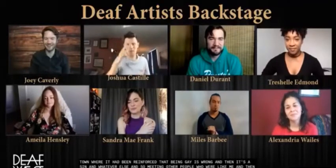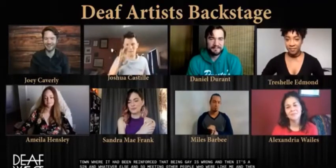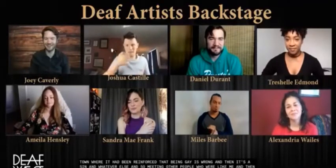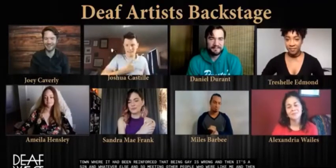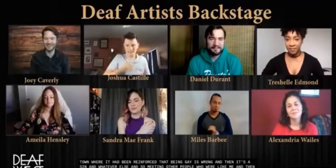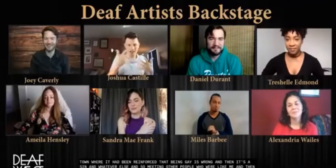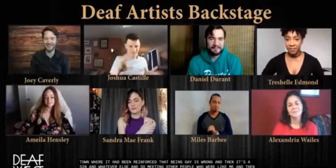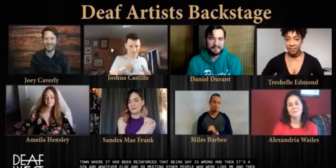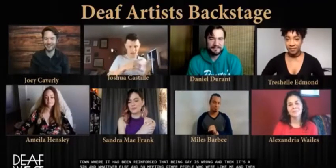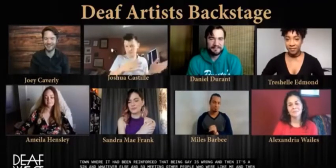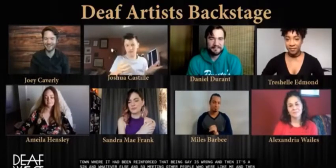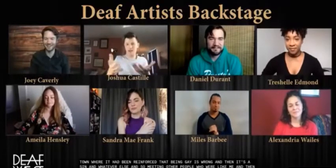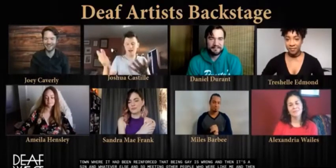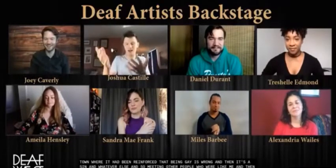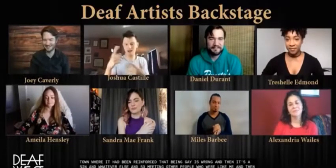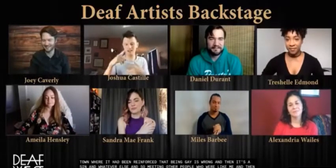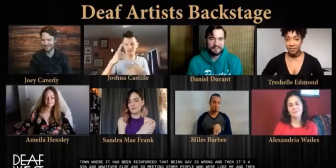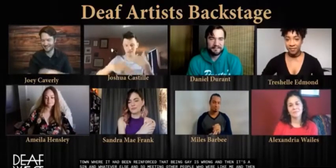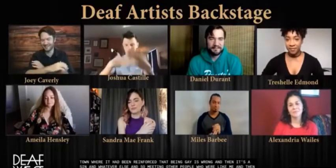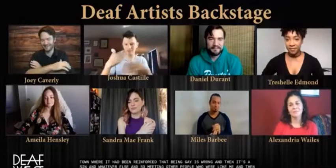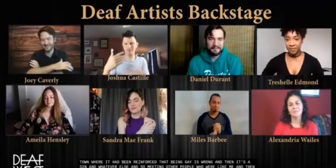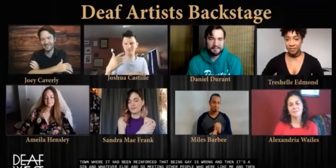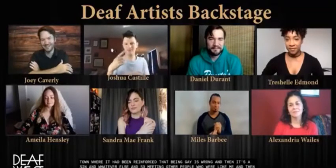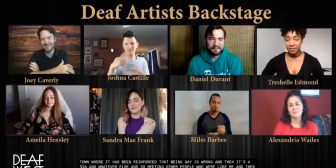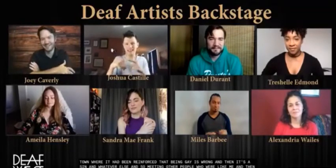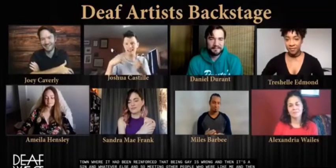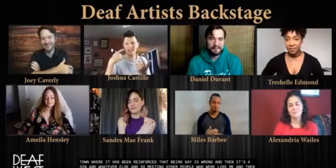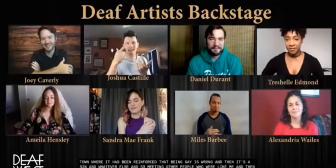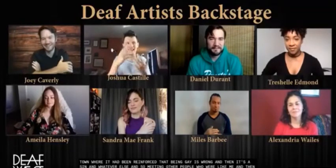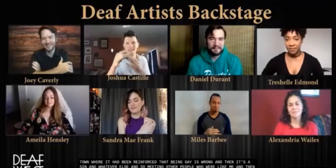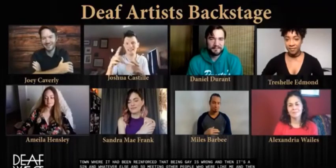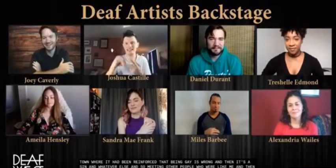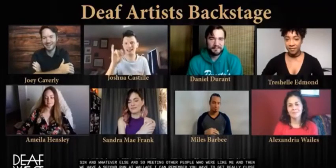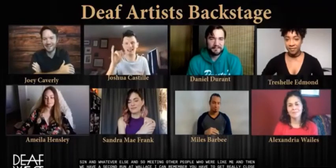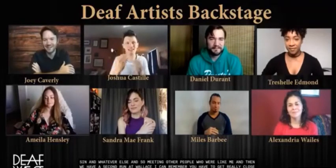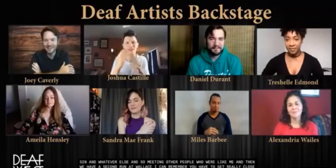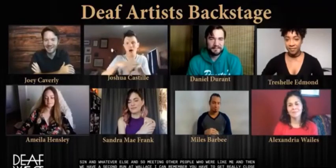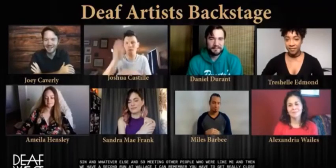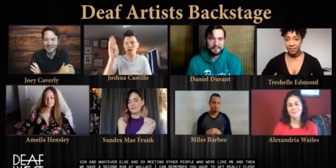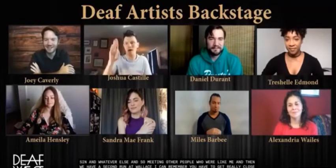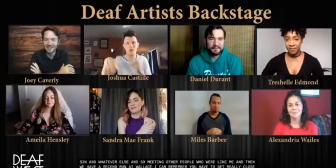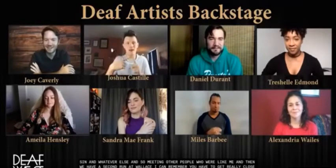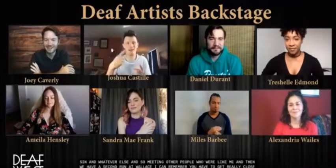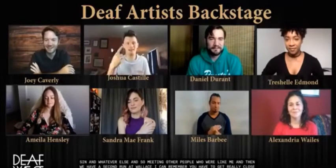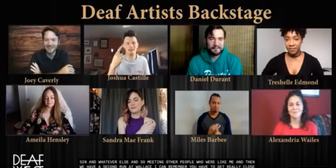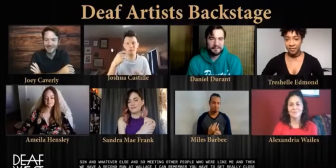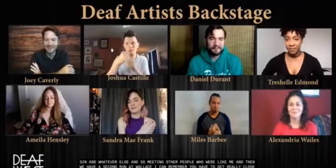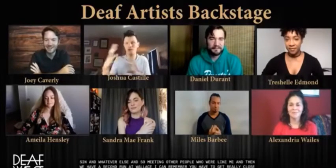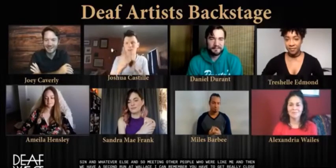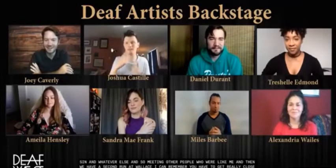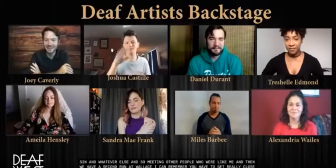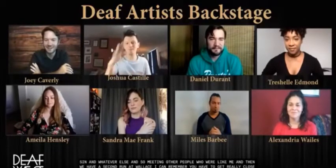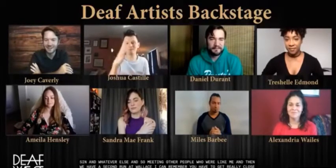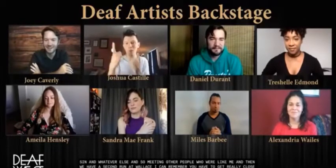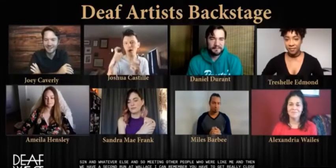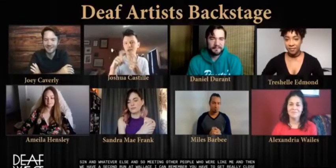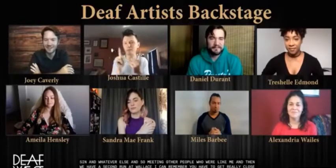And I hadn't imagined myself having to talk about that as my own experience and liken it to my character’s.